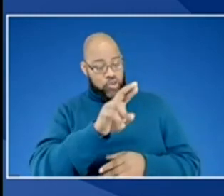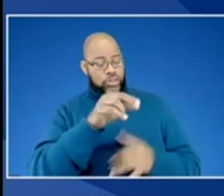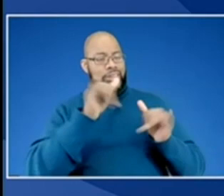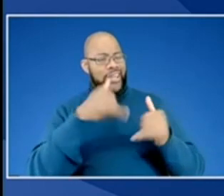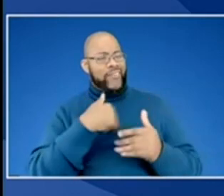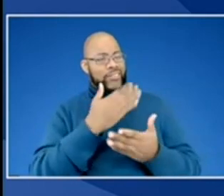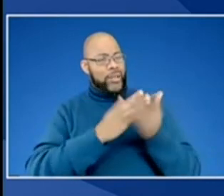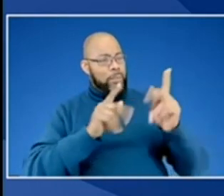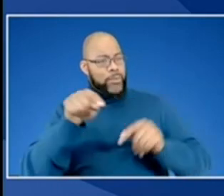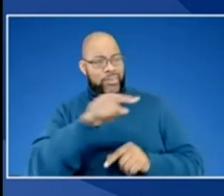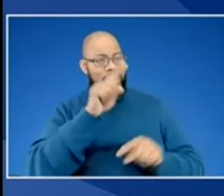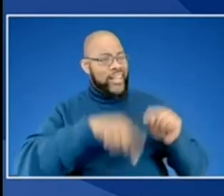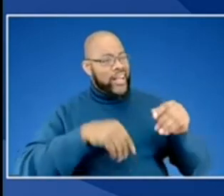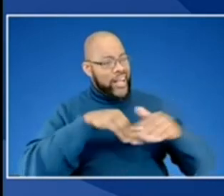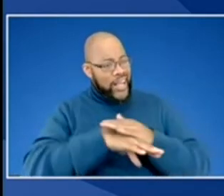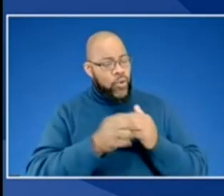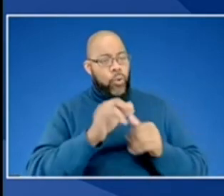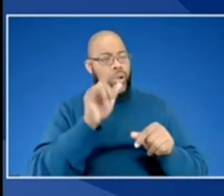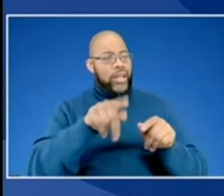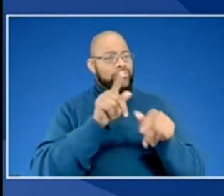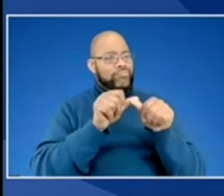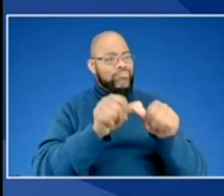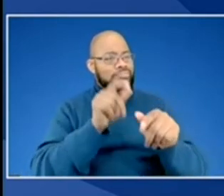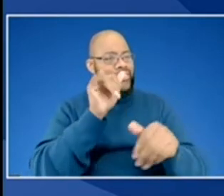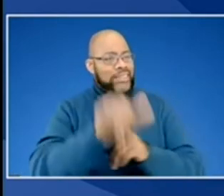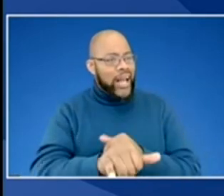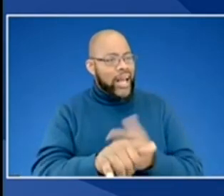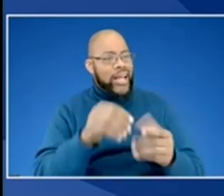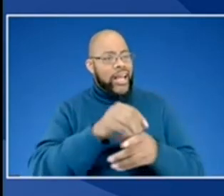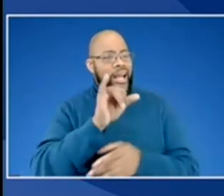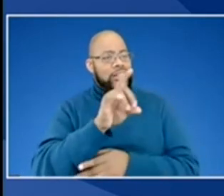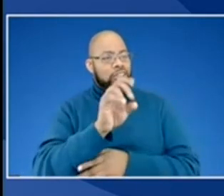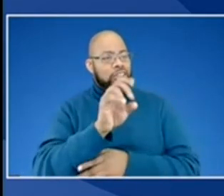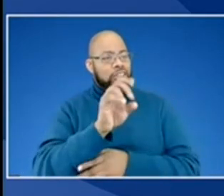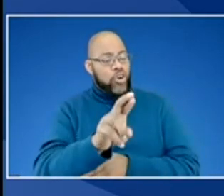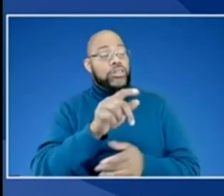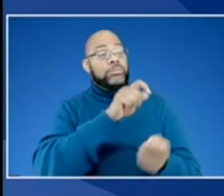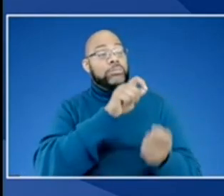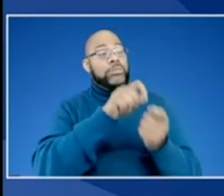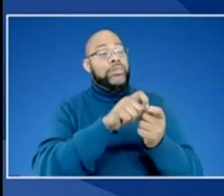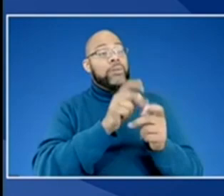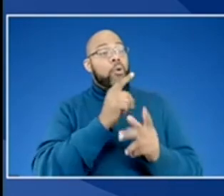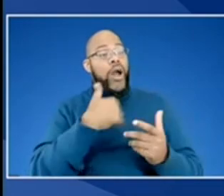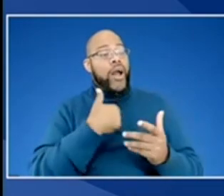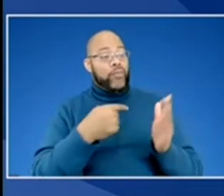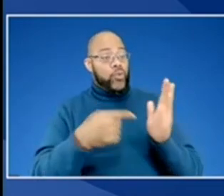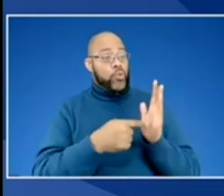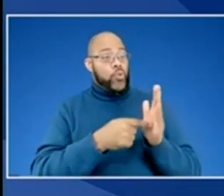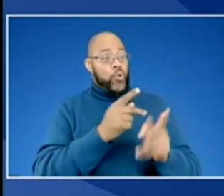able to enroll or stay enrolled in these plans, particularly for borrowers who have outstanding loans and who may not sign up